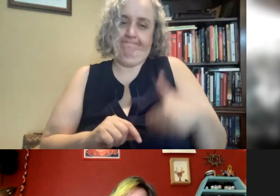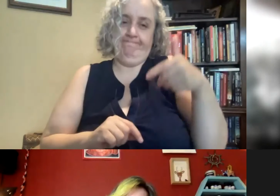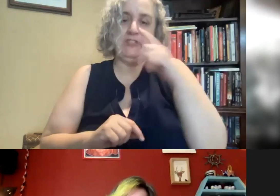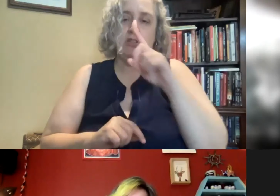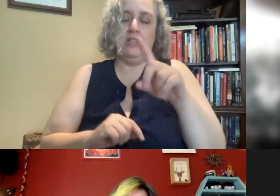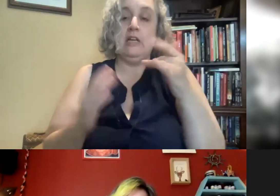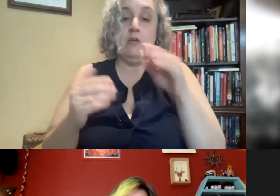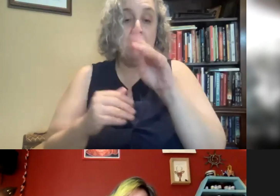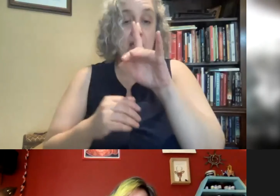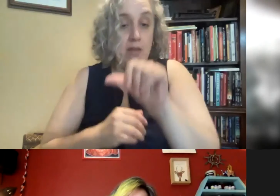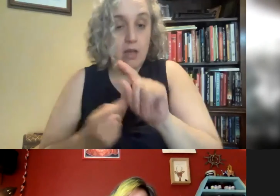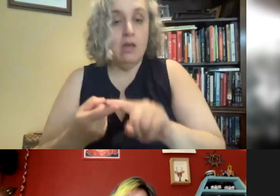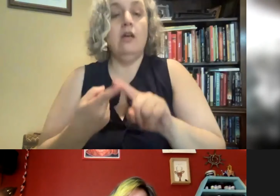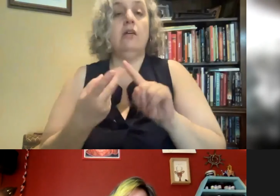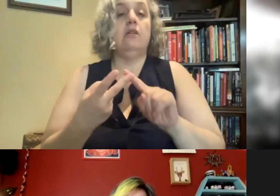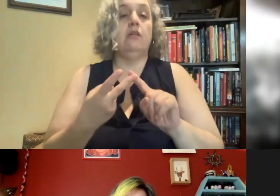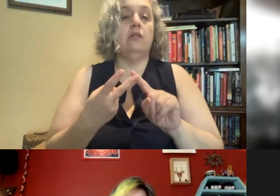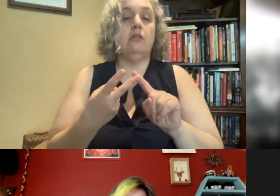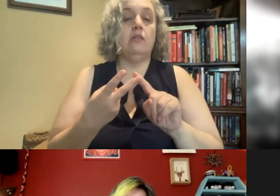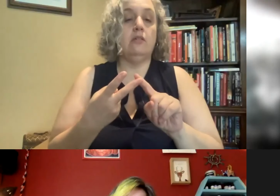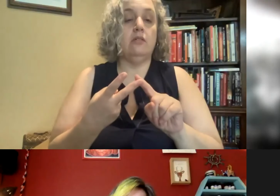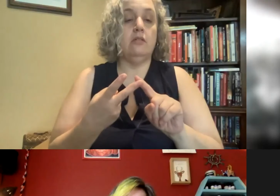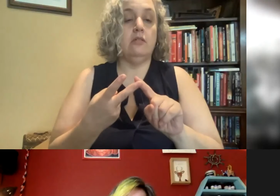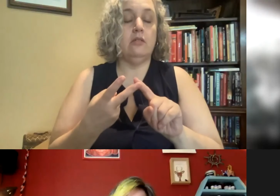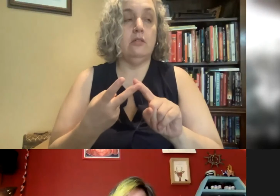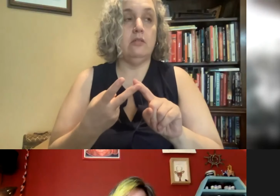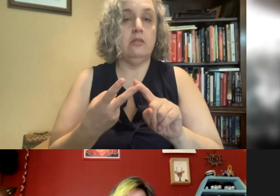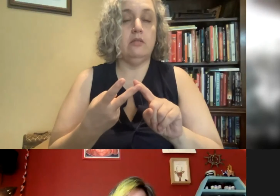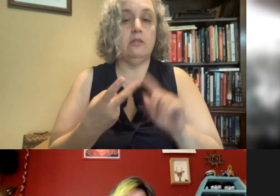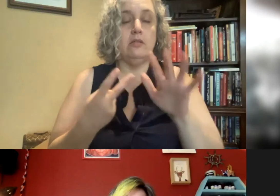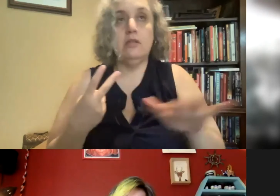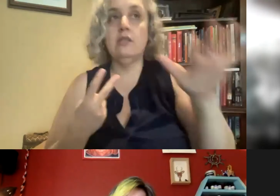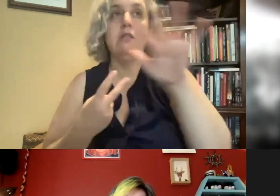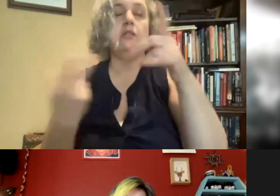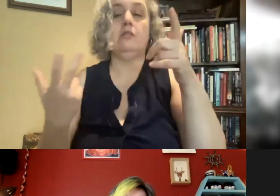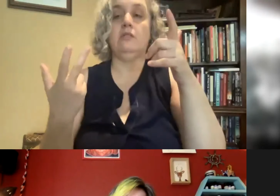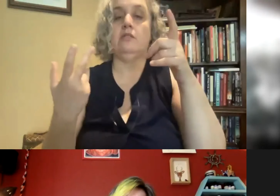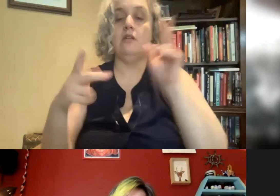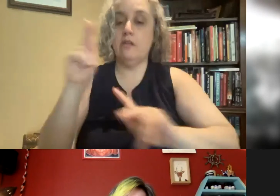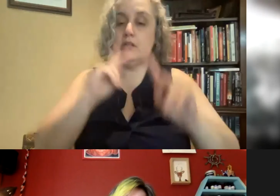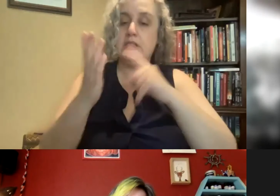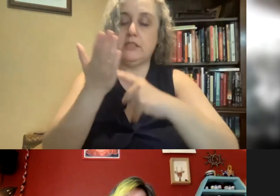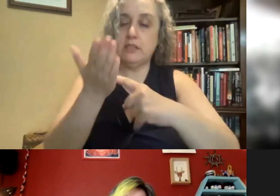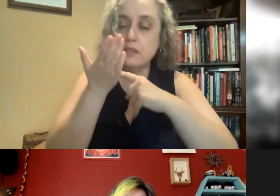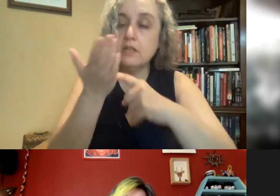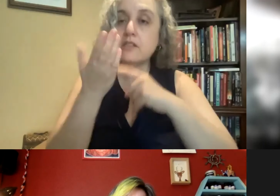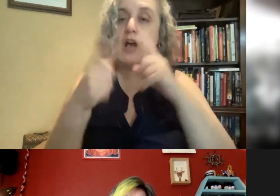in the pedestrian discussions about AI,